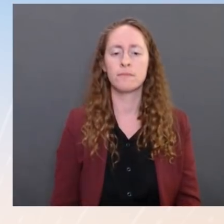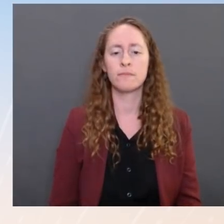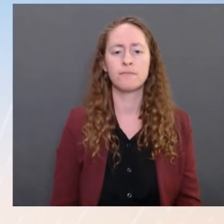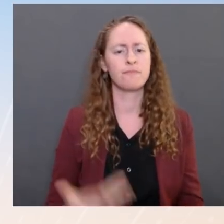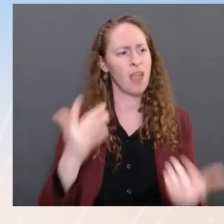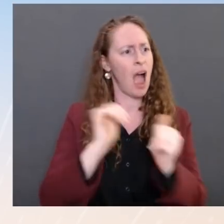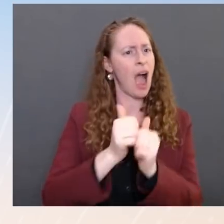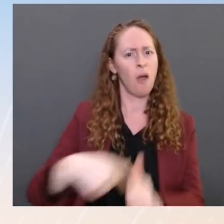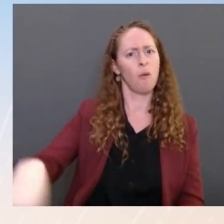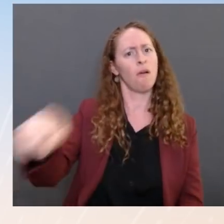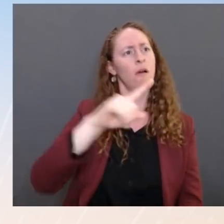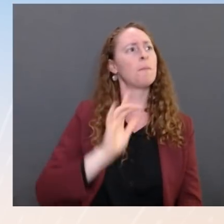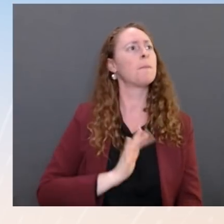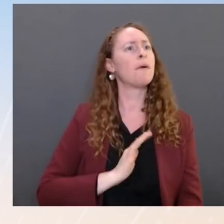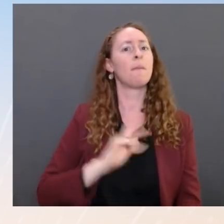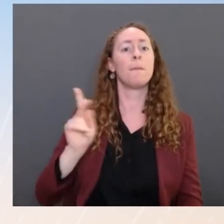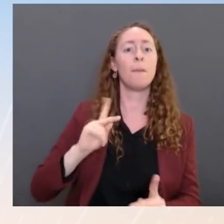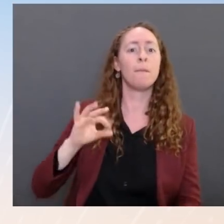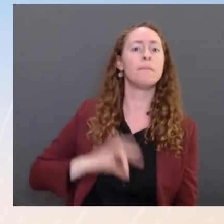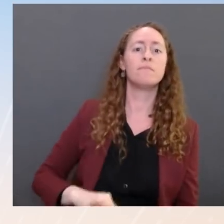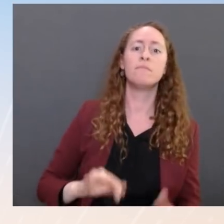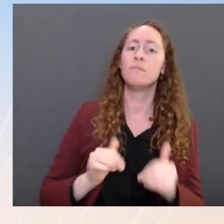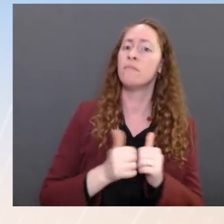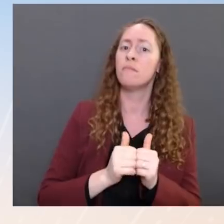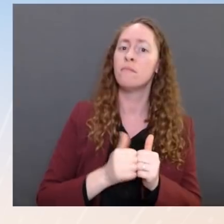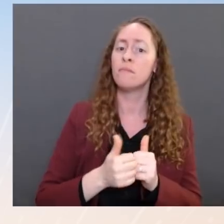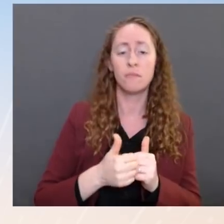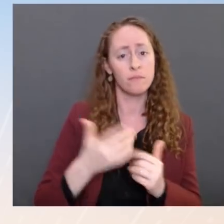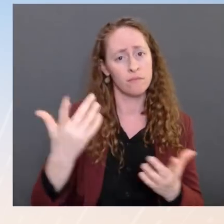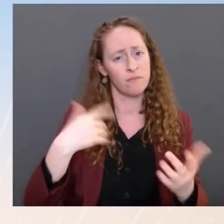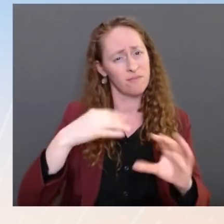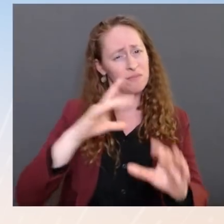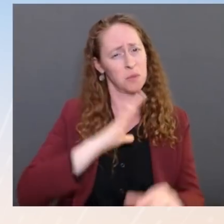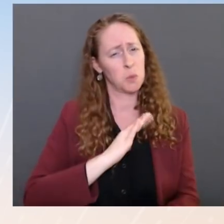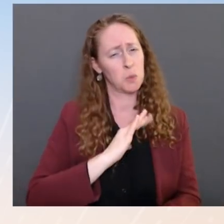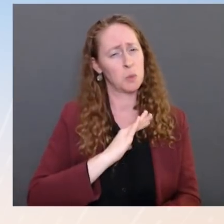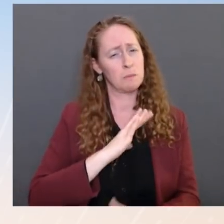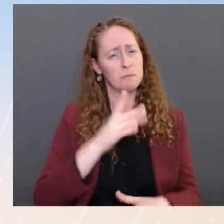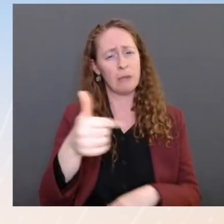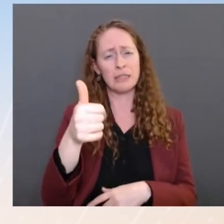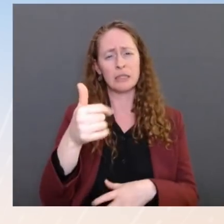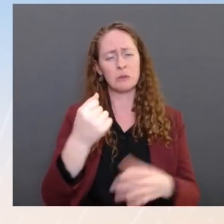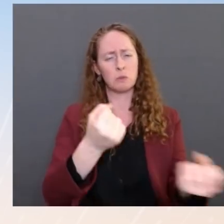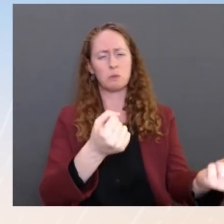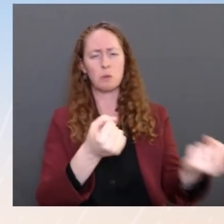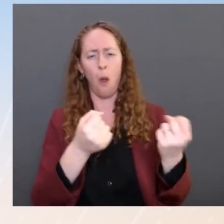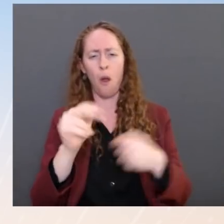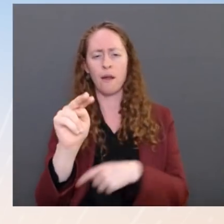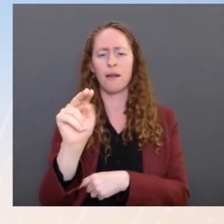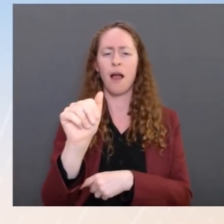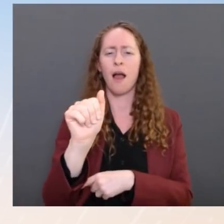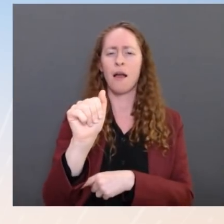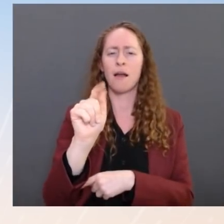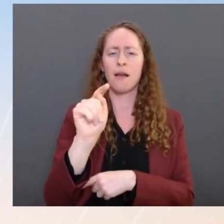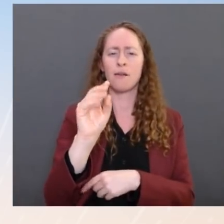having a strong NATO Alliance, a strong Western alliance -- which is a defensive alliance, by the way -- is good for our security around the world.